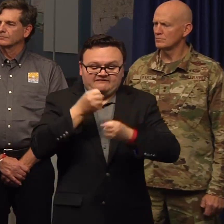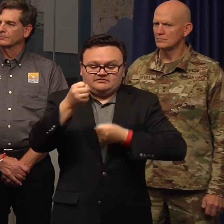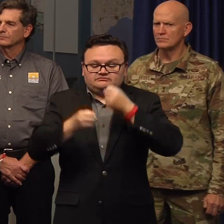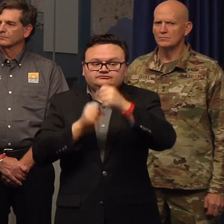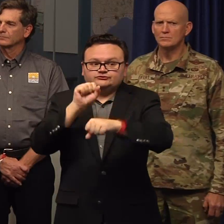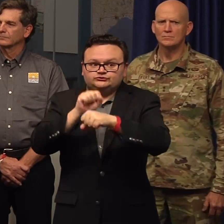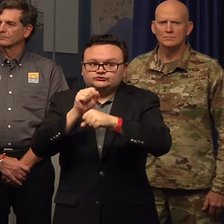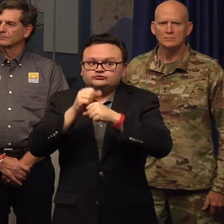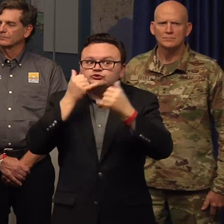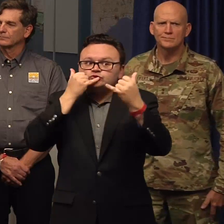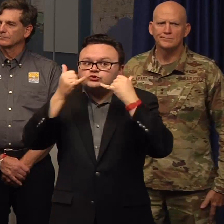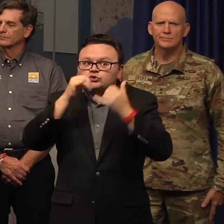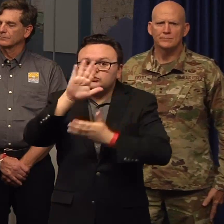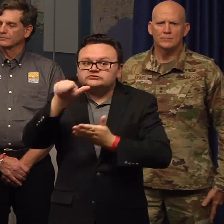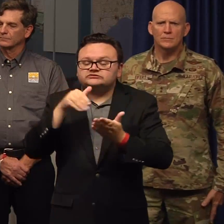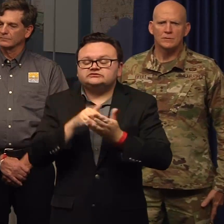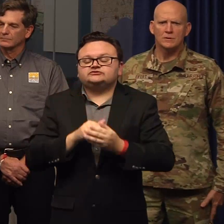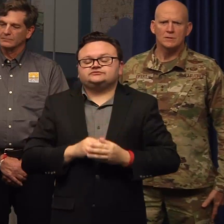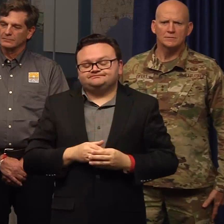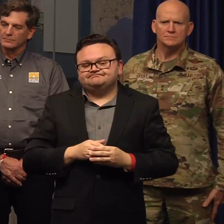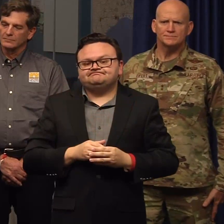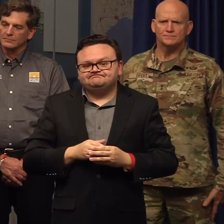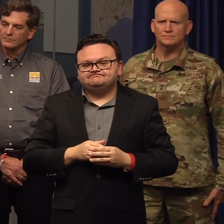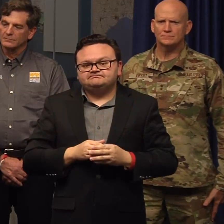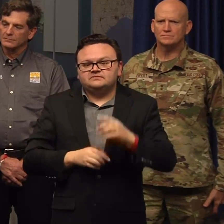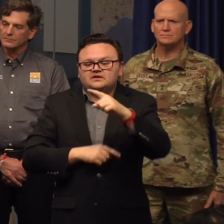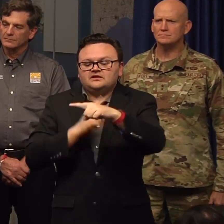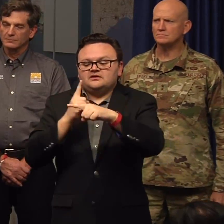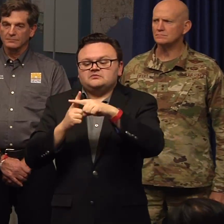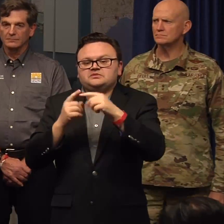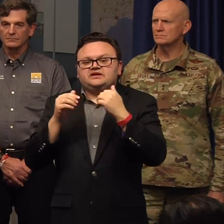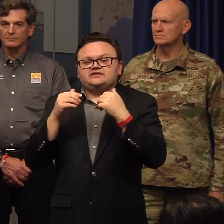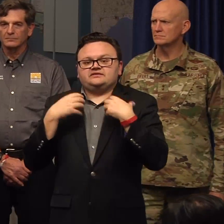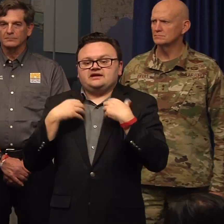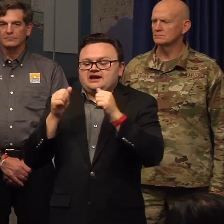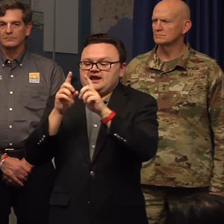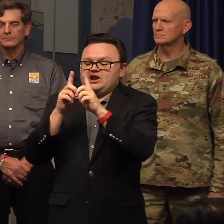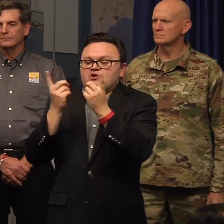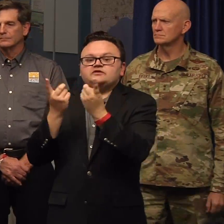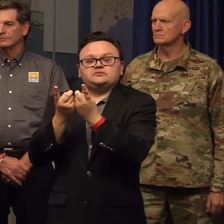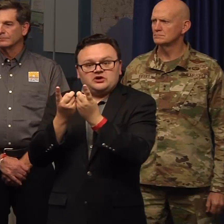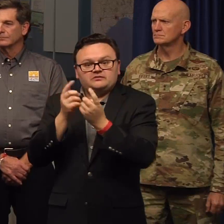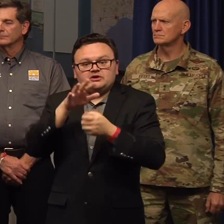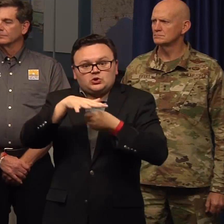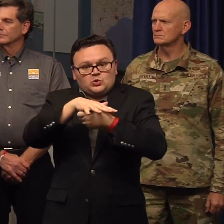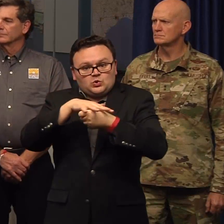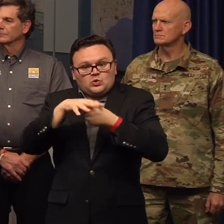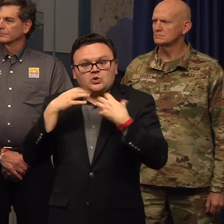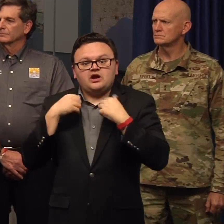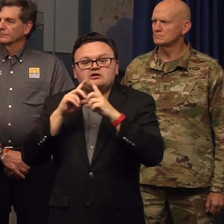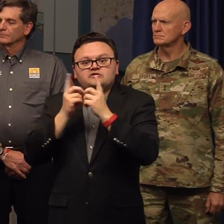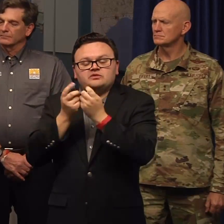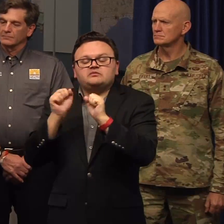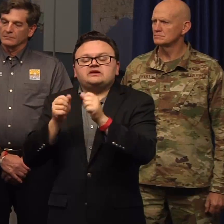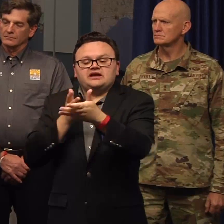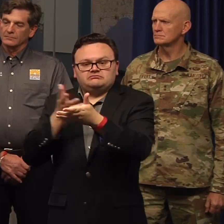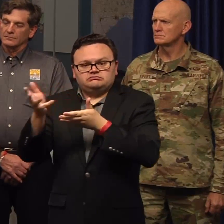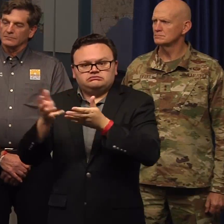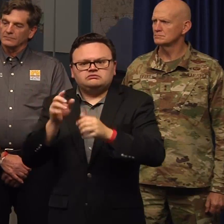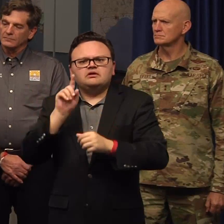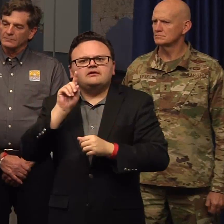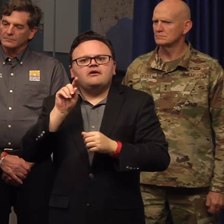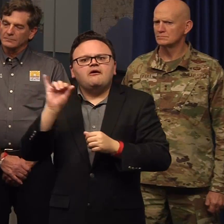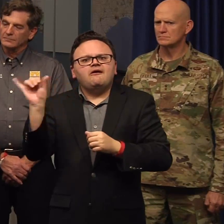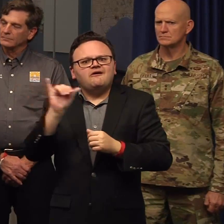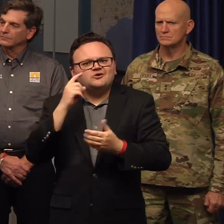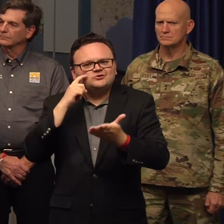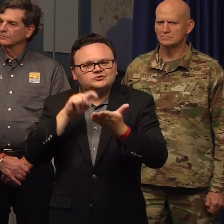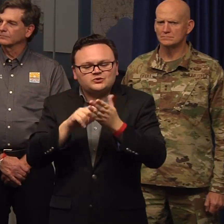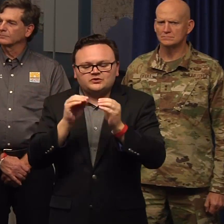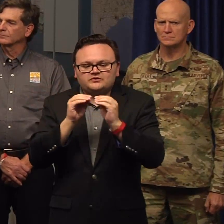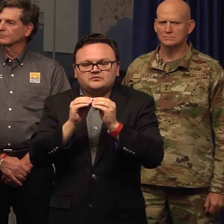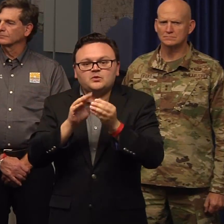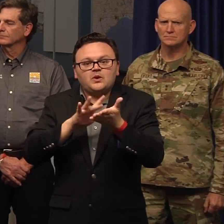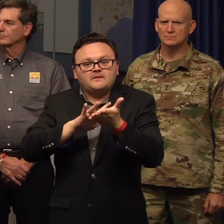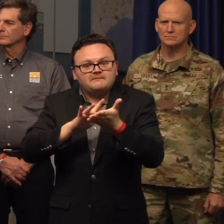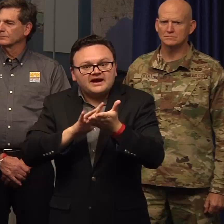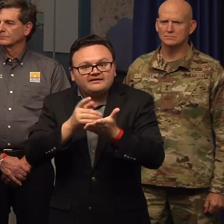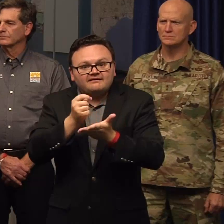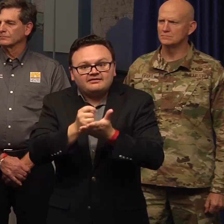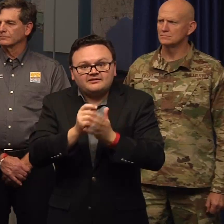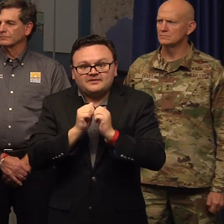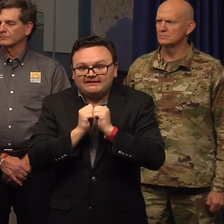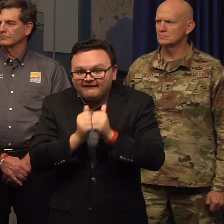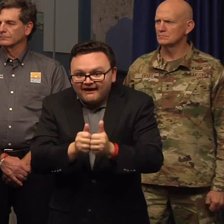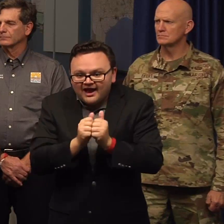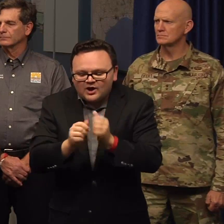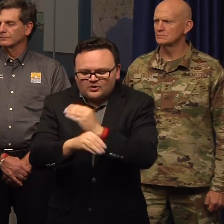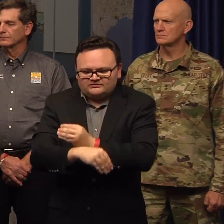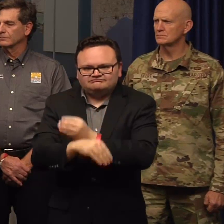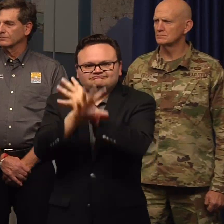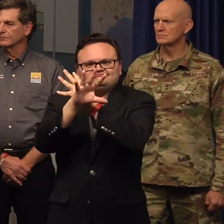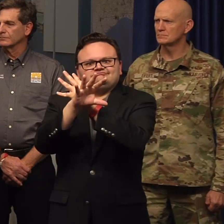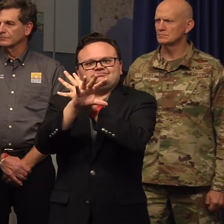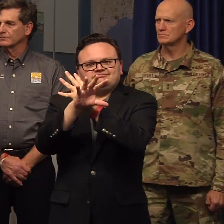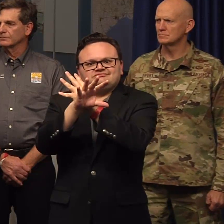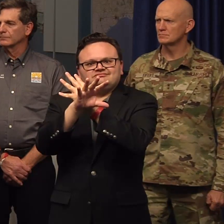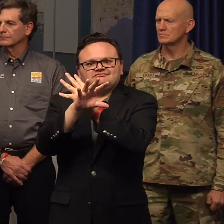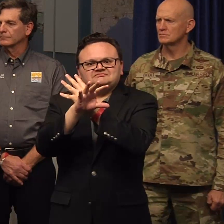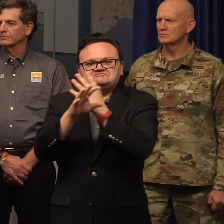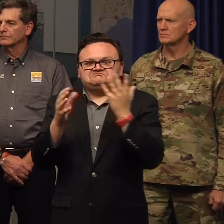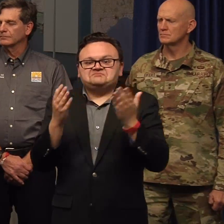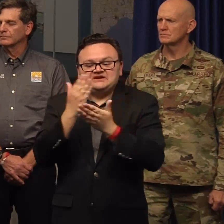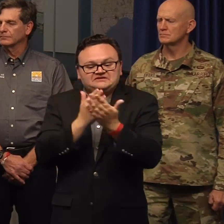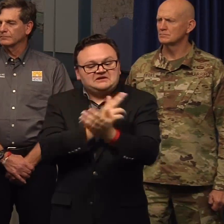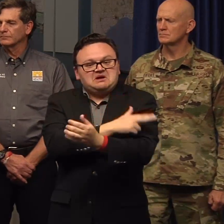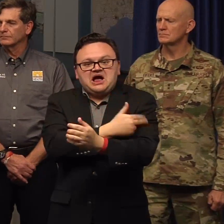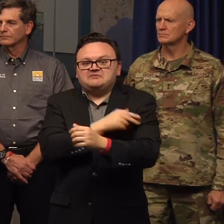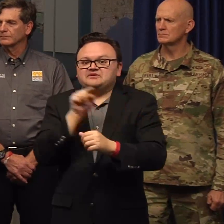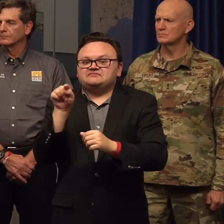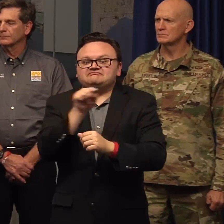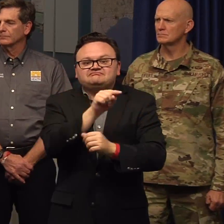THAT CAN PUT YOU IN THE RIGHT